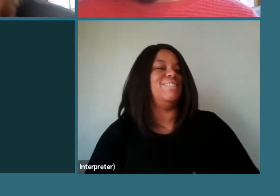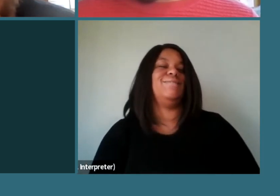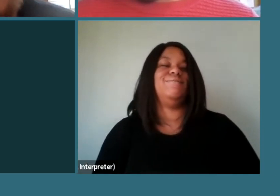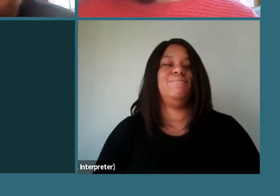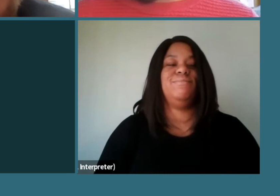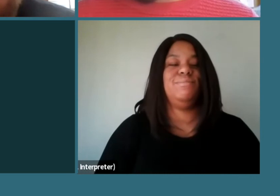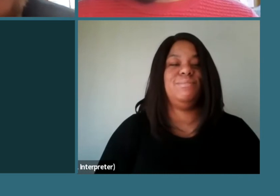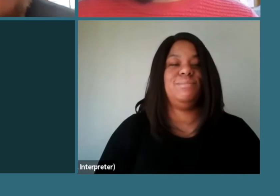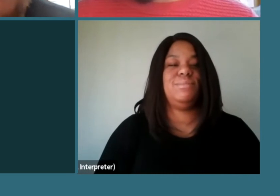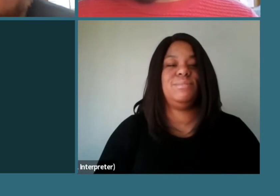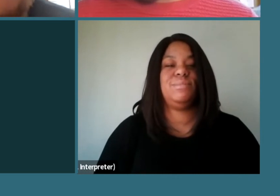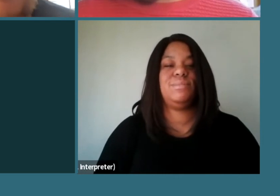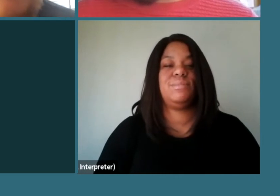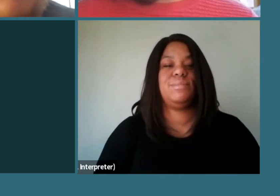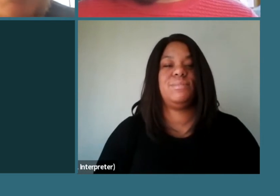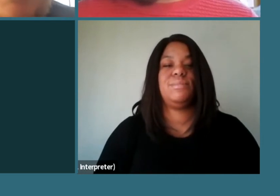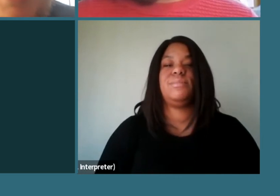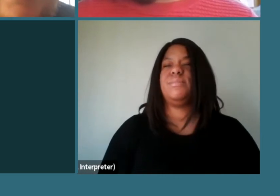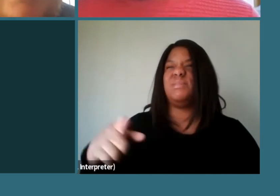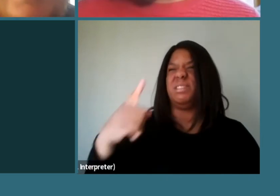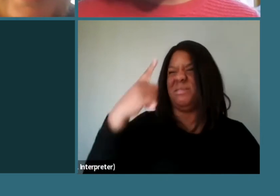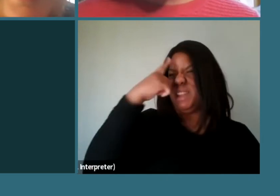Did you find one list harder to make than the other?